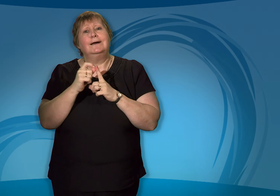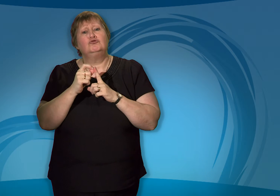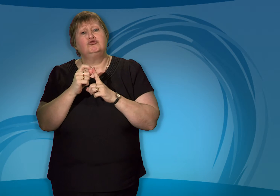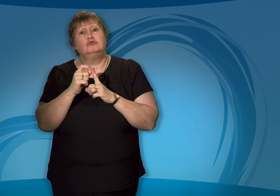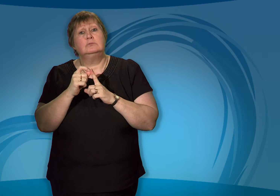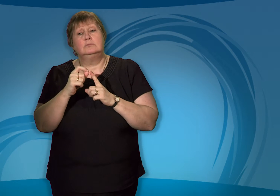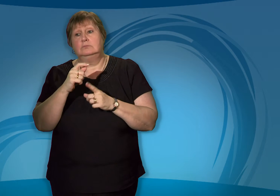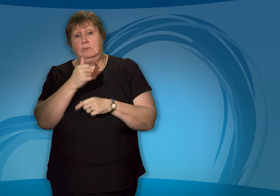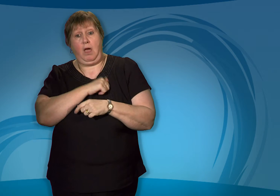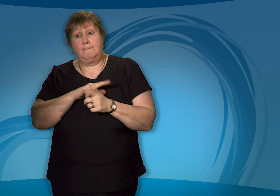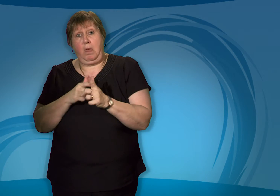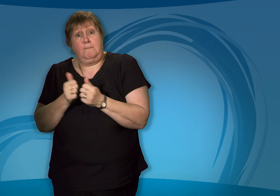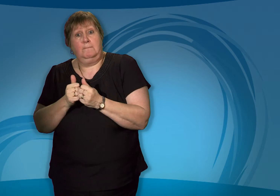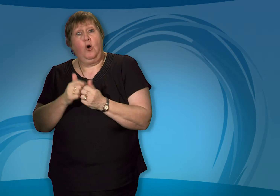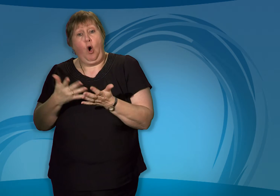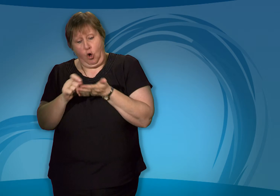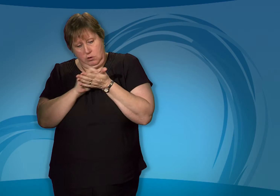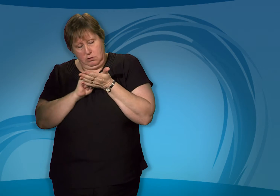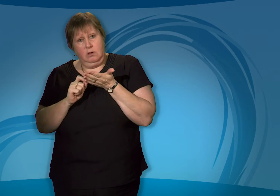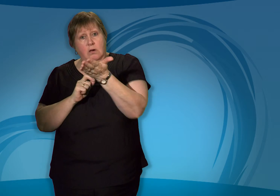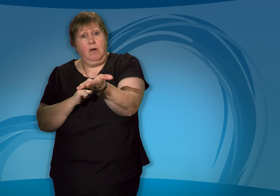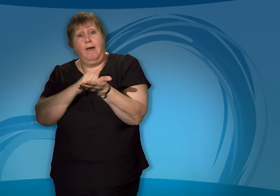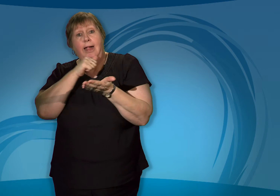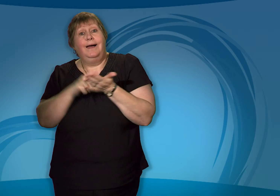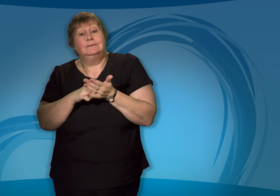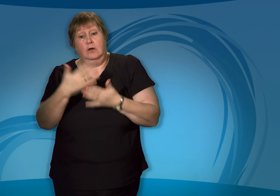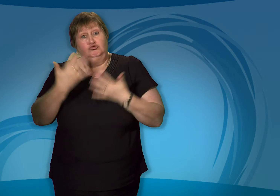outpatient appointment or we may write to you with the results.